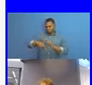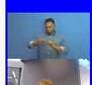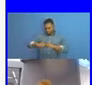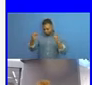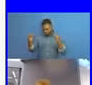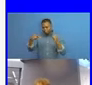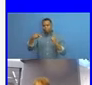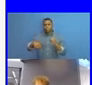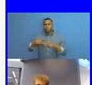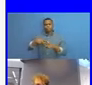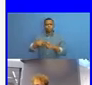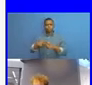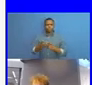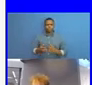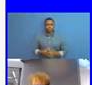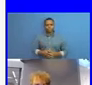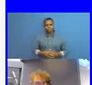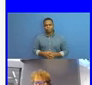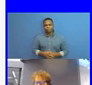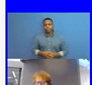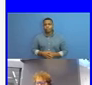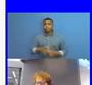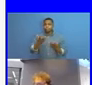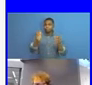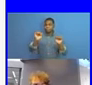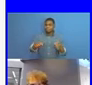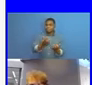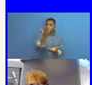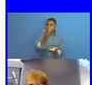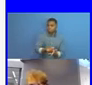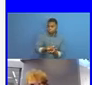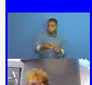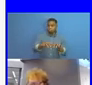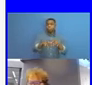on the website and how can you use it? In fact, before you will use it, you will do a number of steps as Karen said,